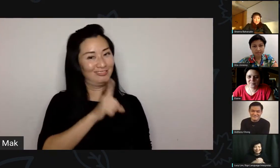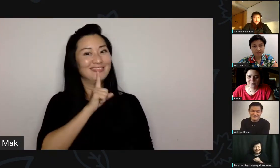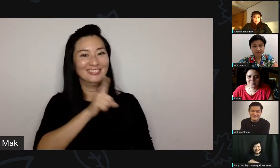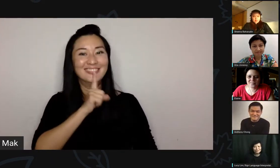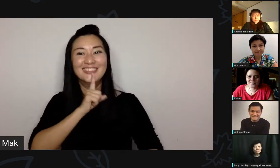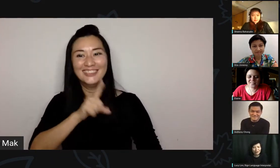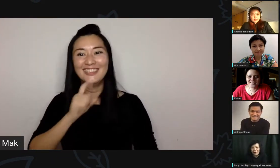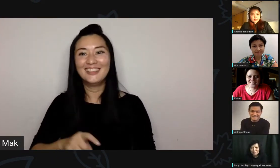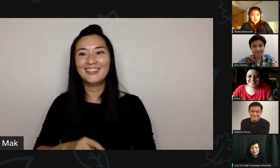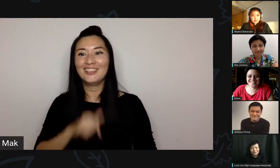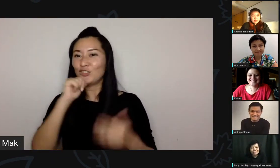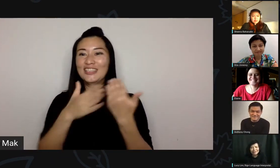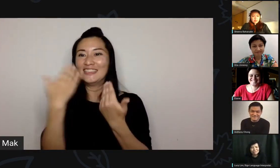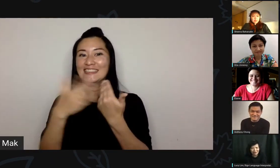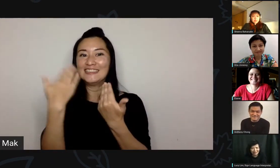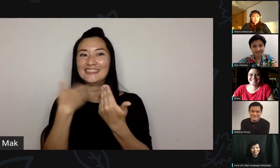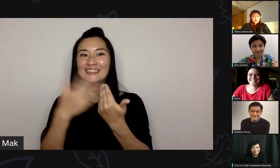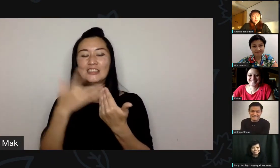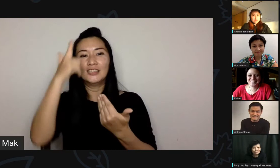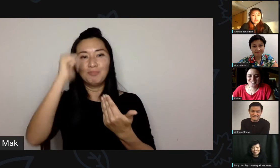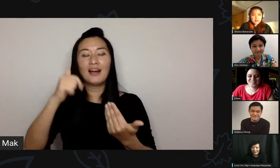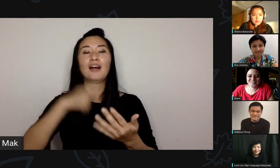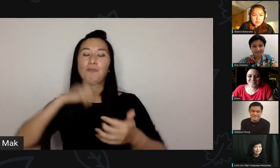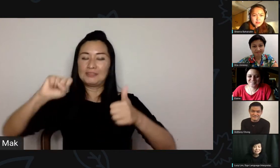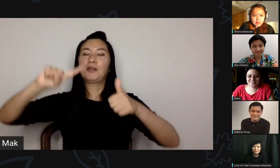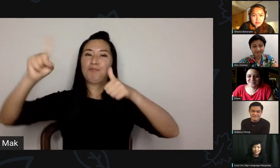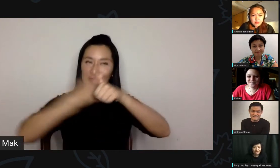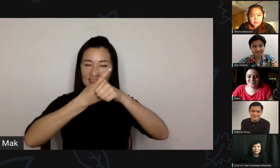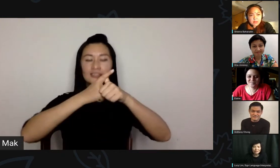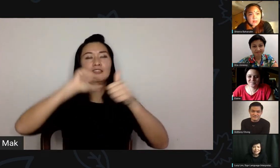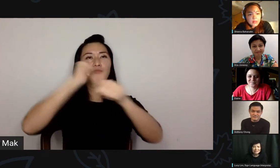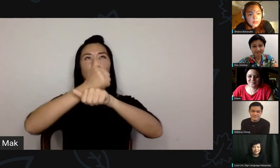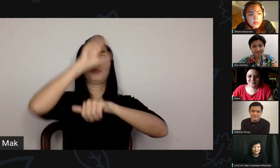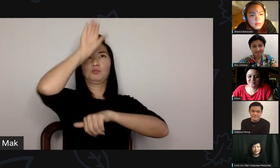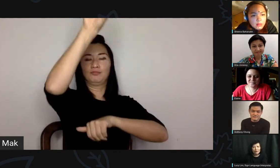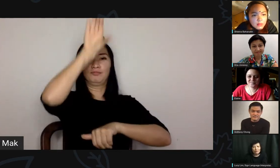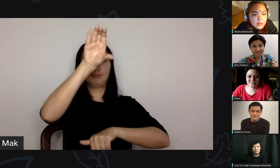Yes, you are absolutely right and it’s not easy.